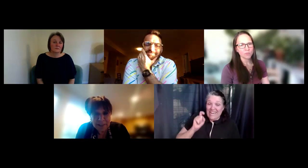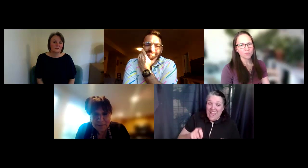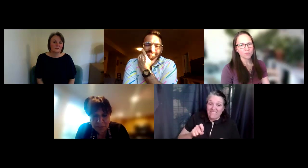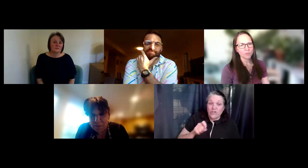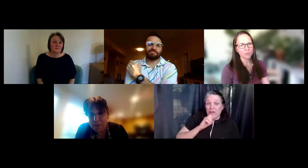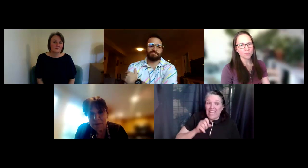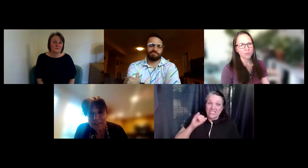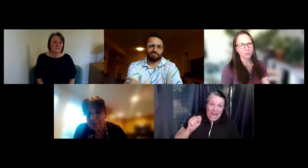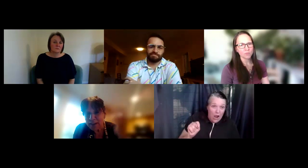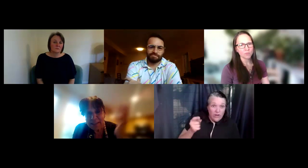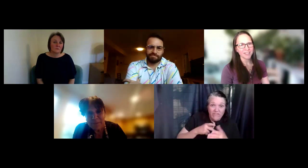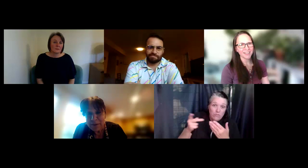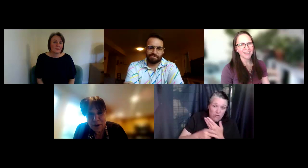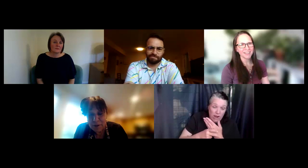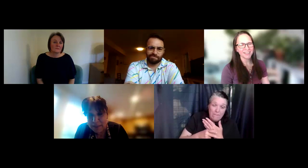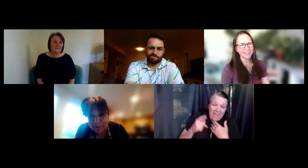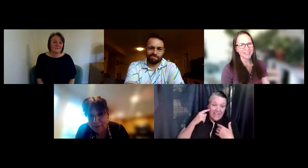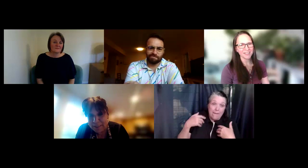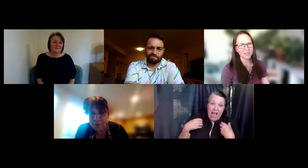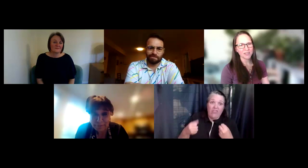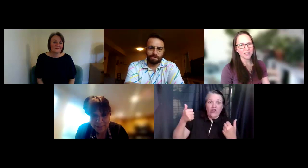than some young people because I keep trying to give parts of my liver but nobody wants